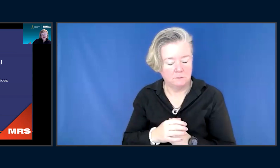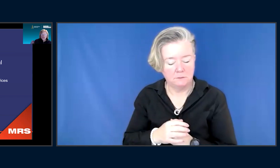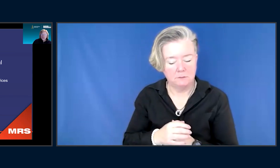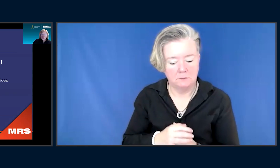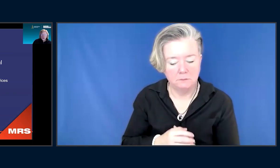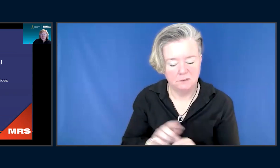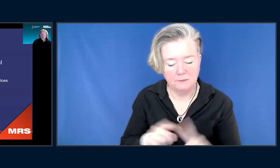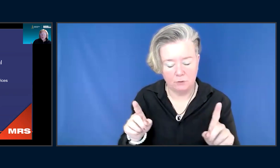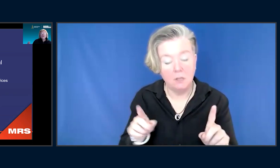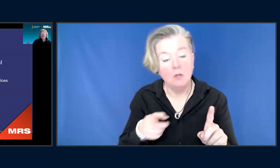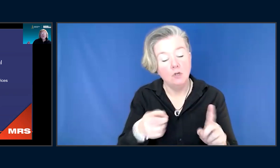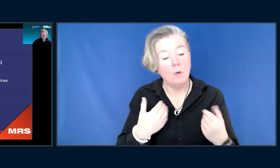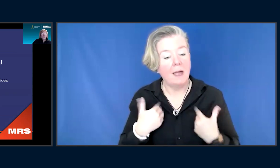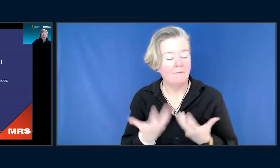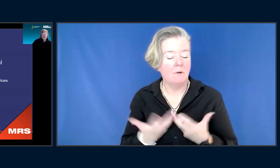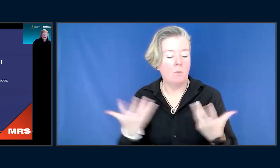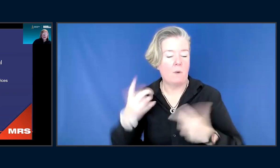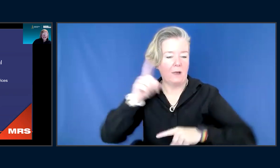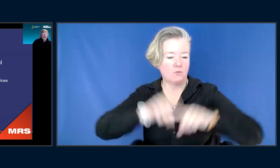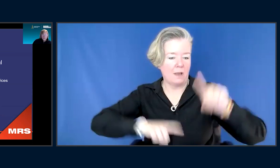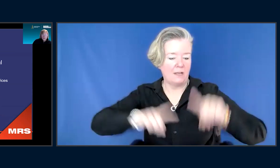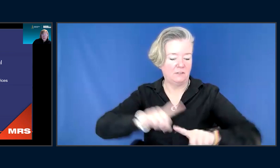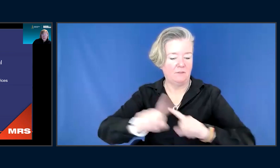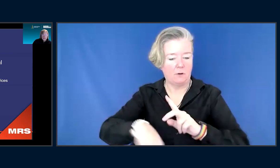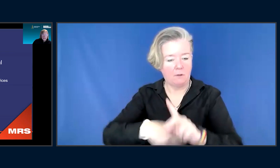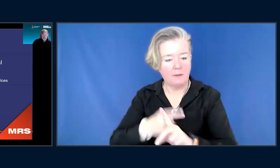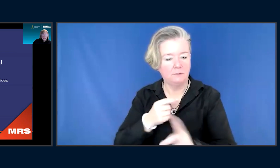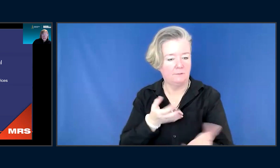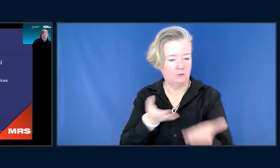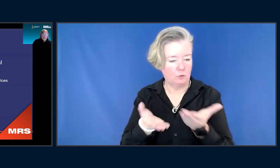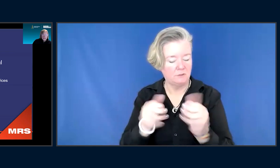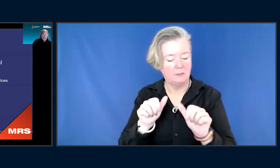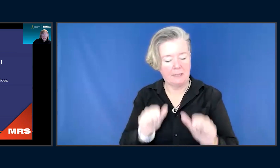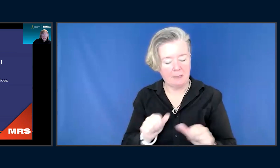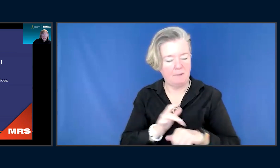And so, you have a wide range of different kinds of services